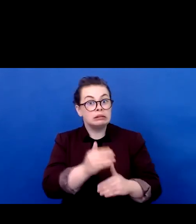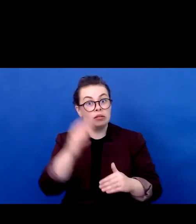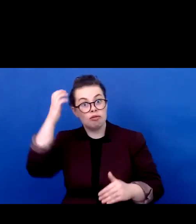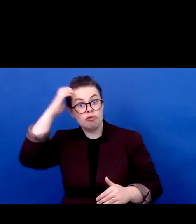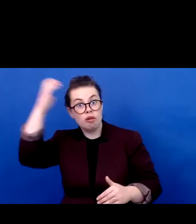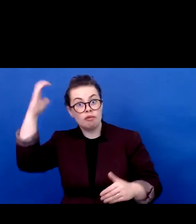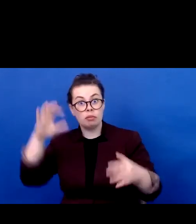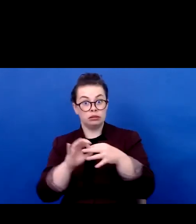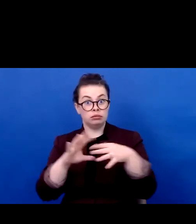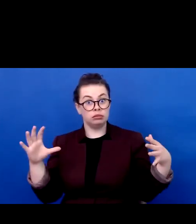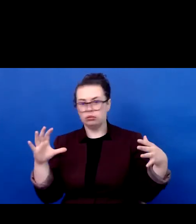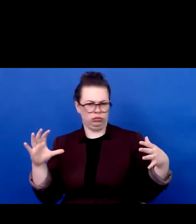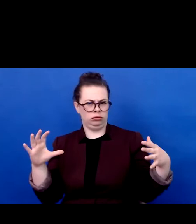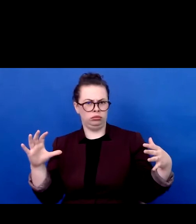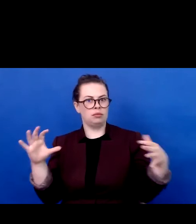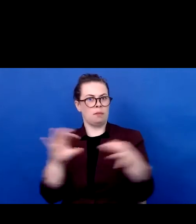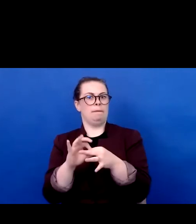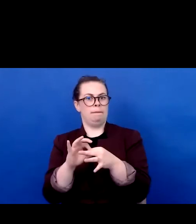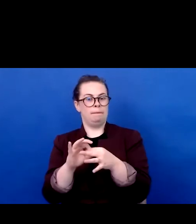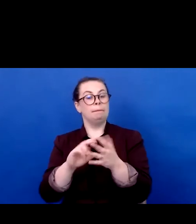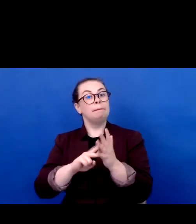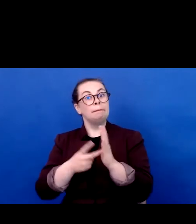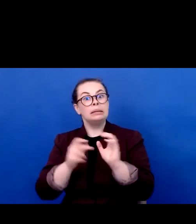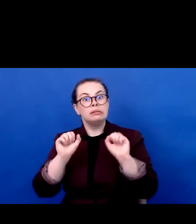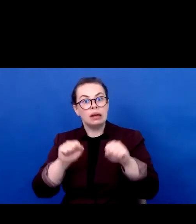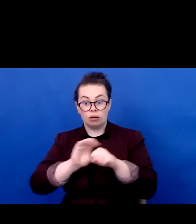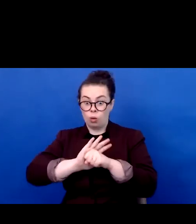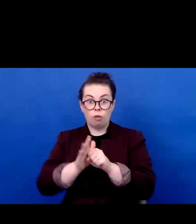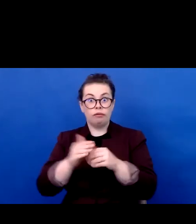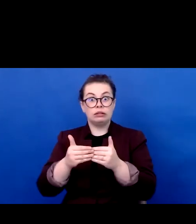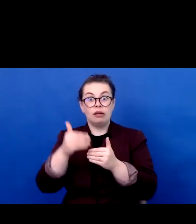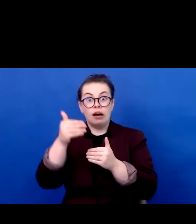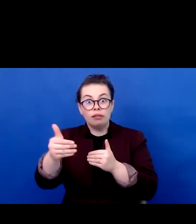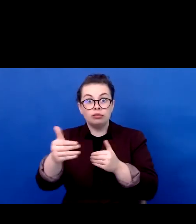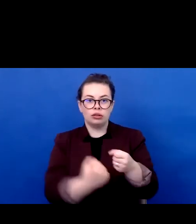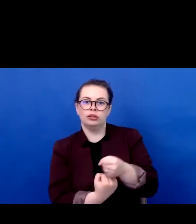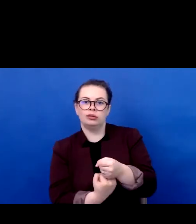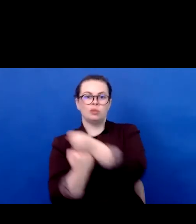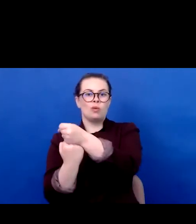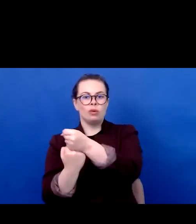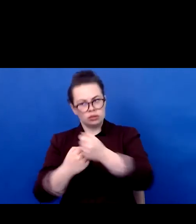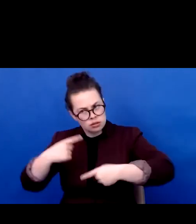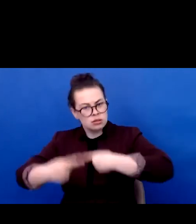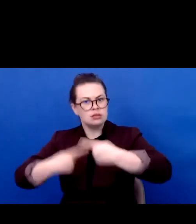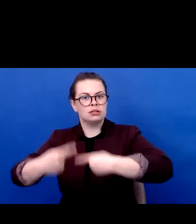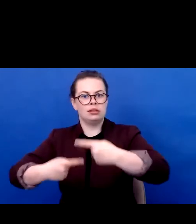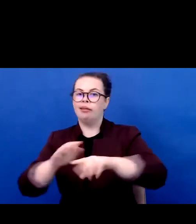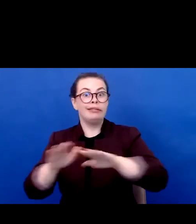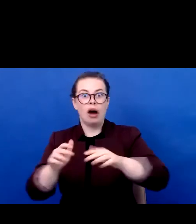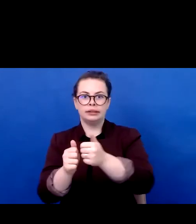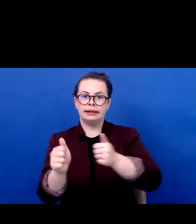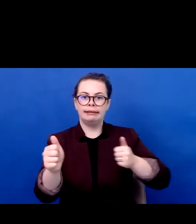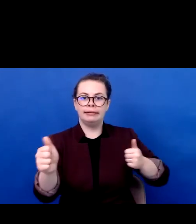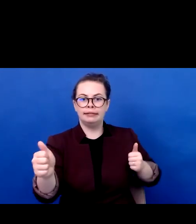left behind from the coffee 19 respawn it's 21 hours the availability of this aggregate data